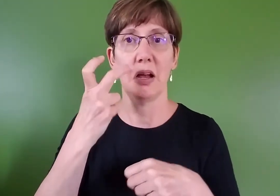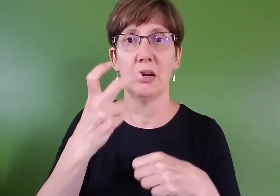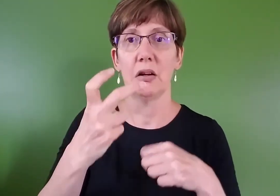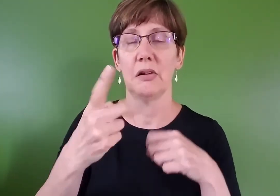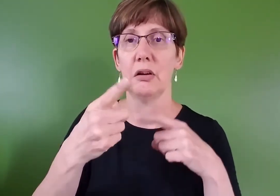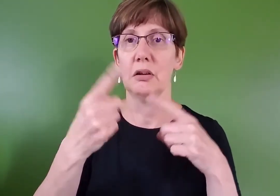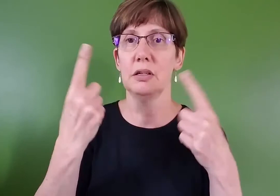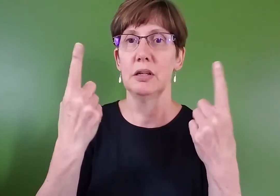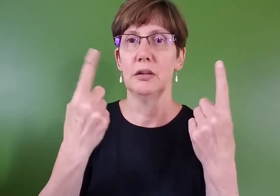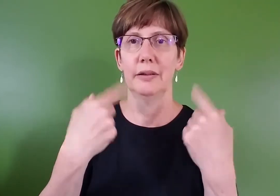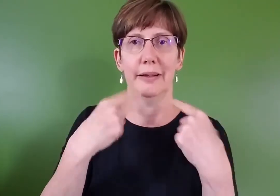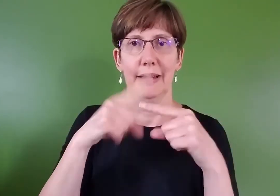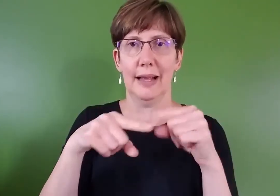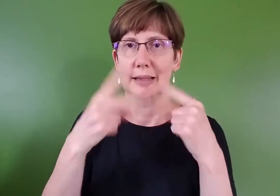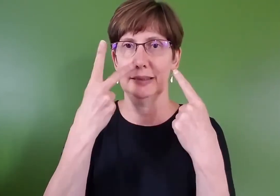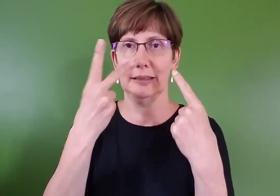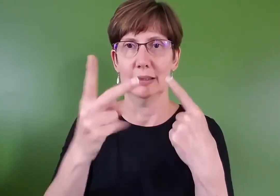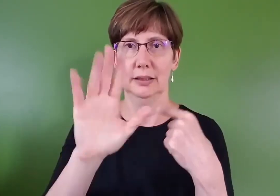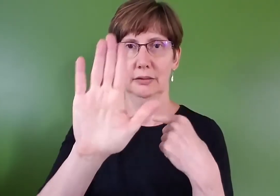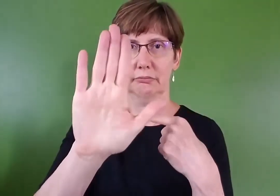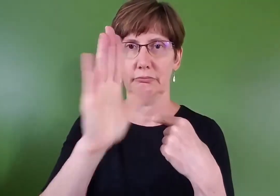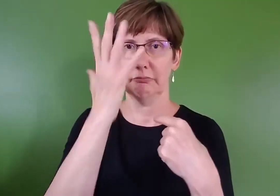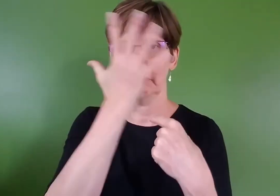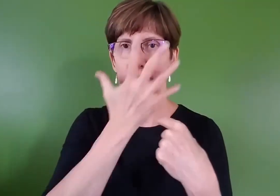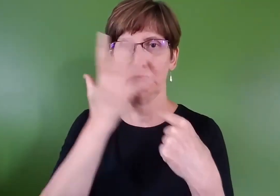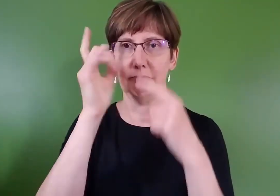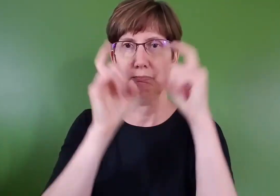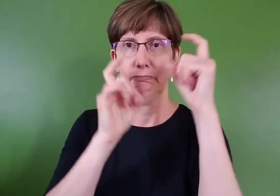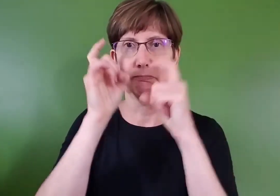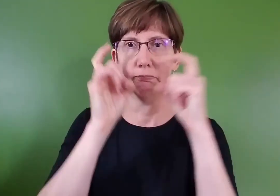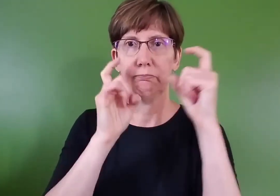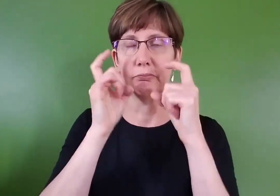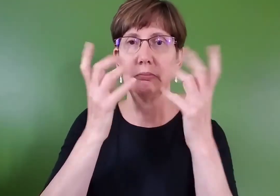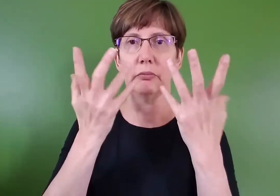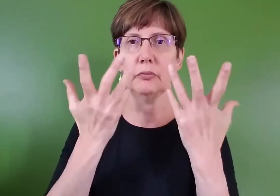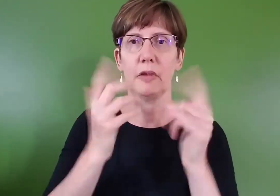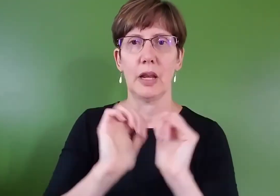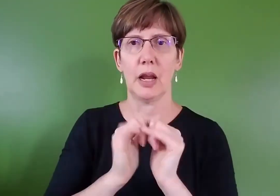to tell what the other person’s affect was or catch the other visual cues